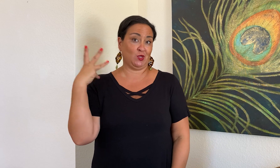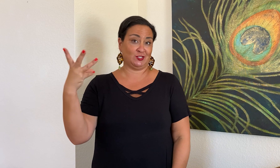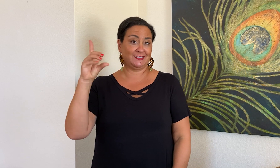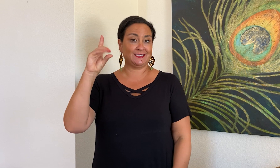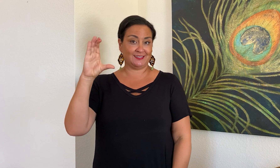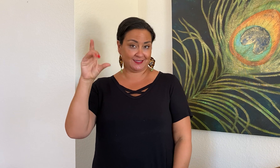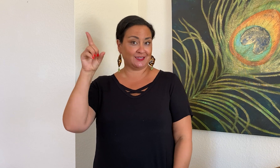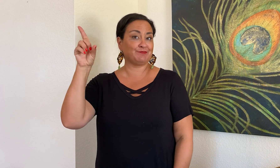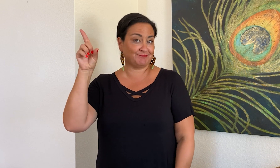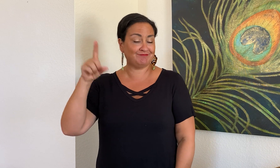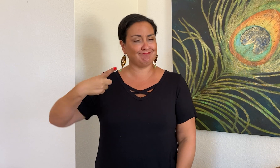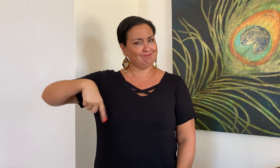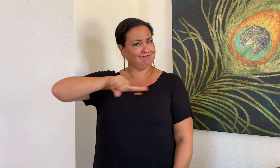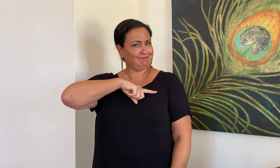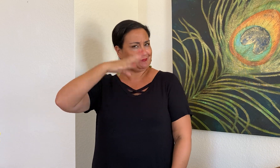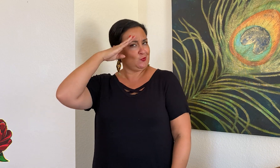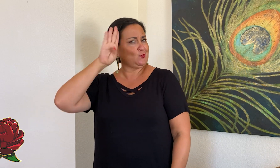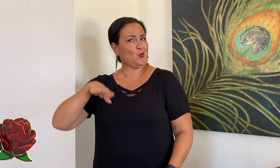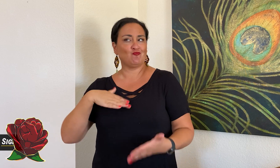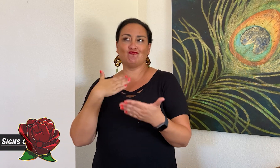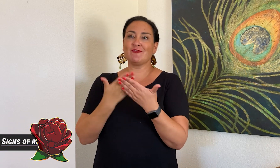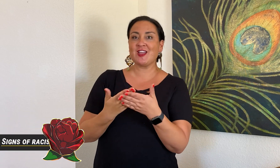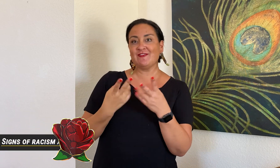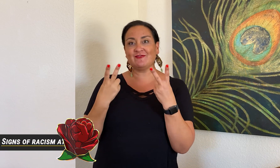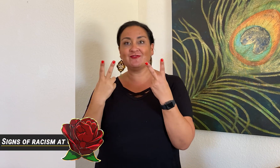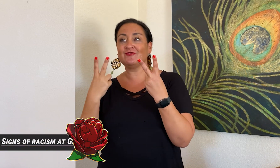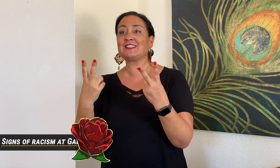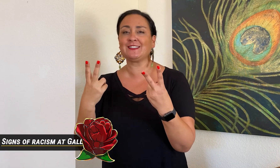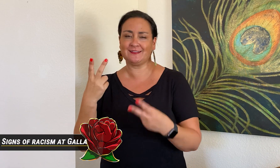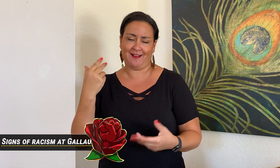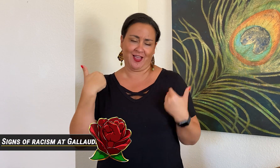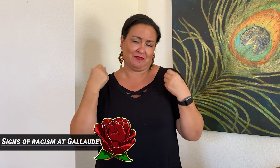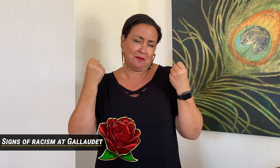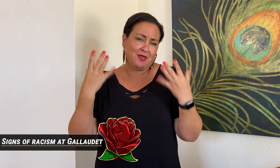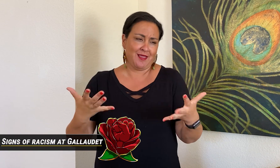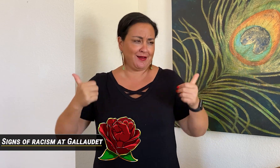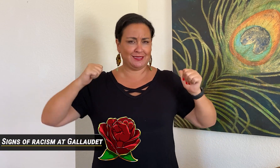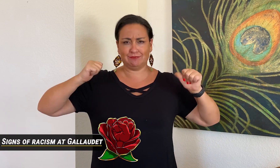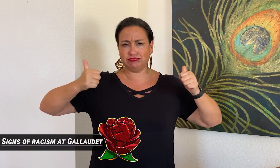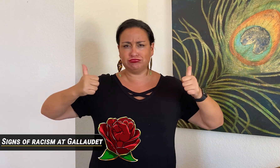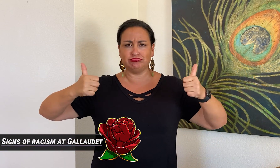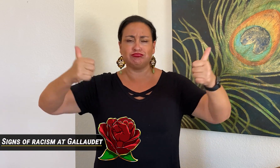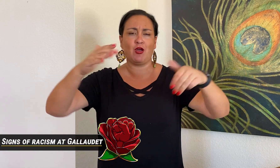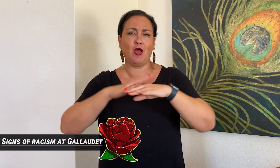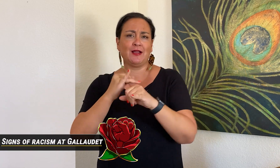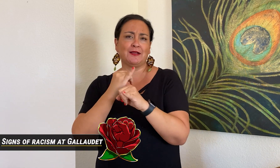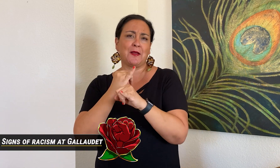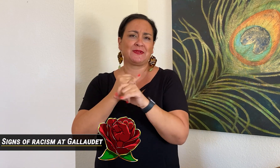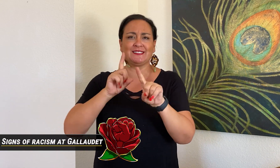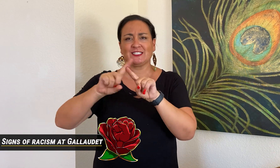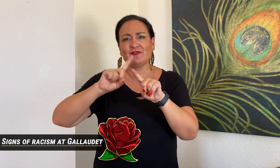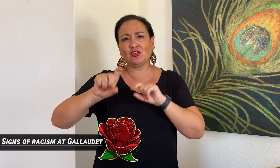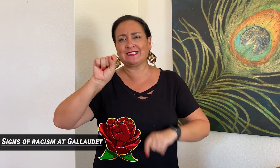At Gallaudet University in Washington, D.C., we know that when we visit, there are many installments on campus